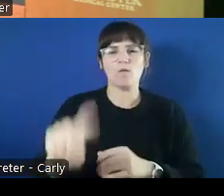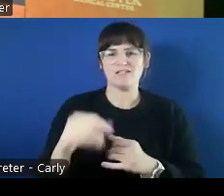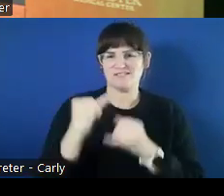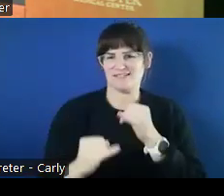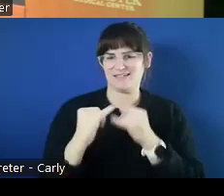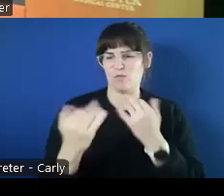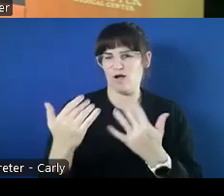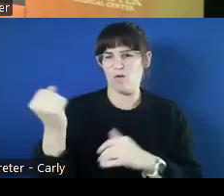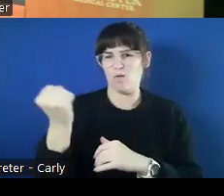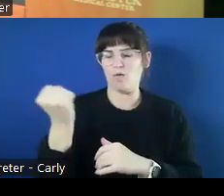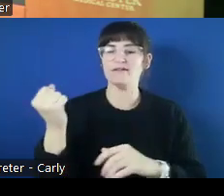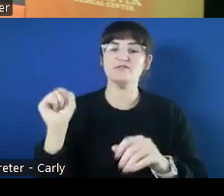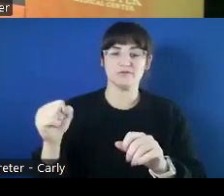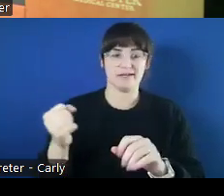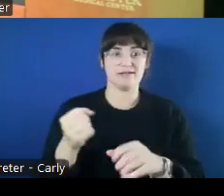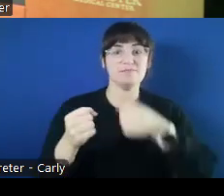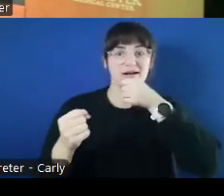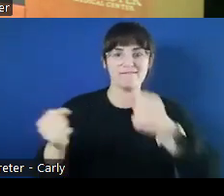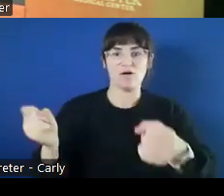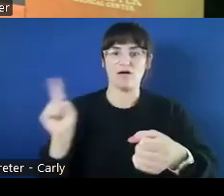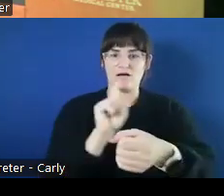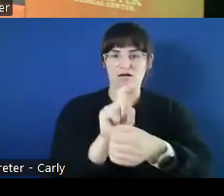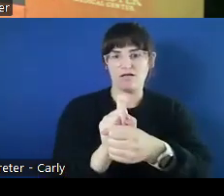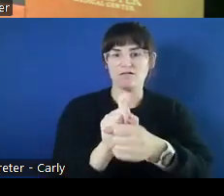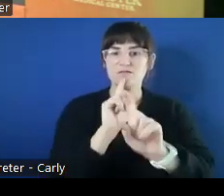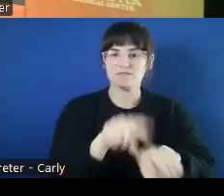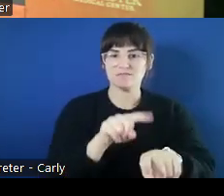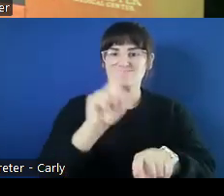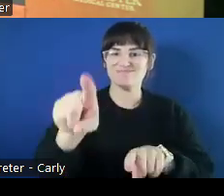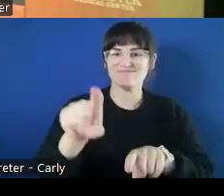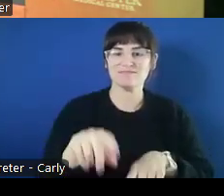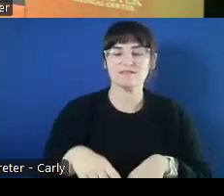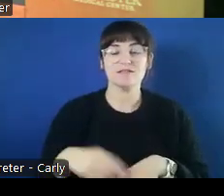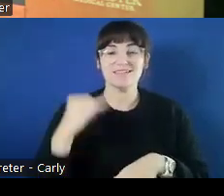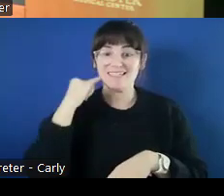afterwards to ask your questions to Dr solano um those of us on joining us via Zoom um your